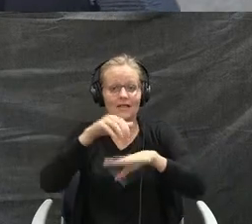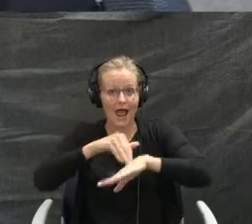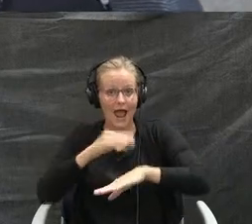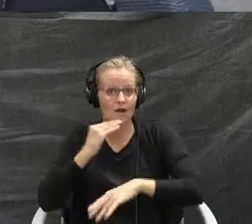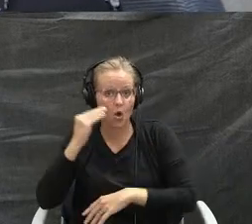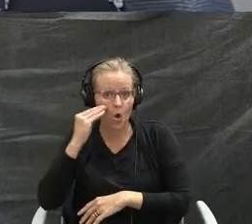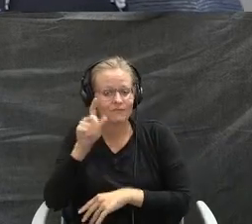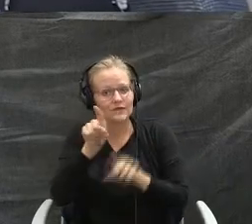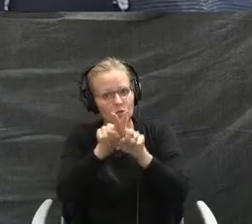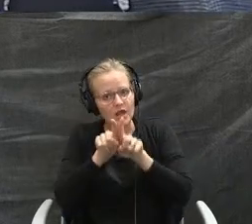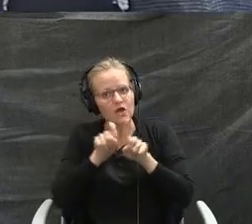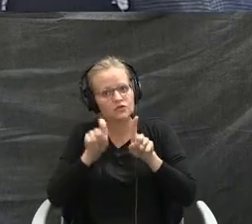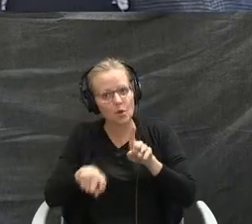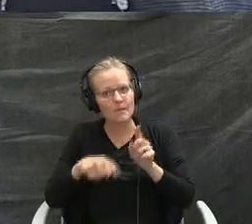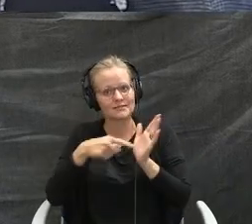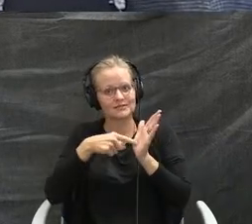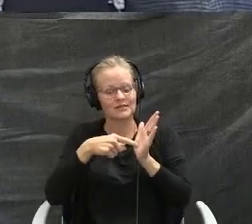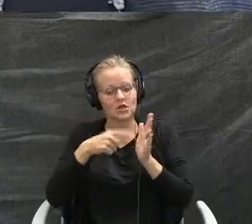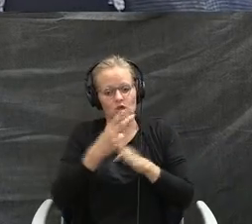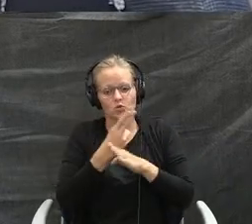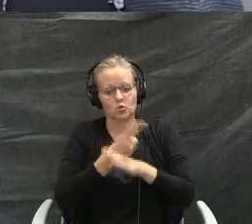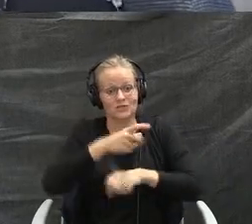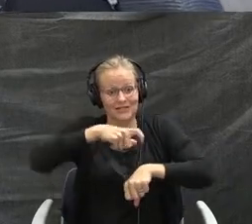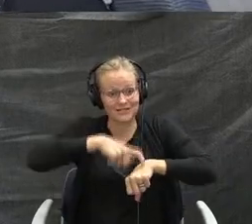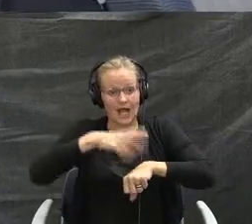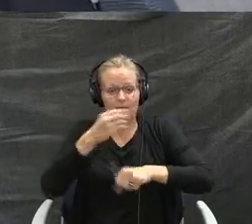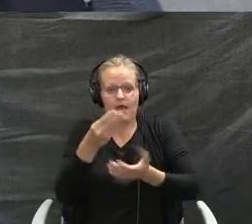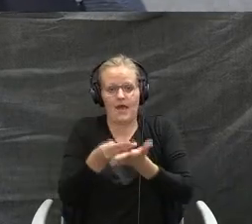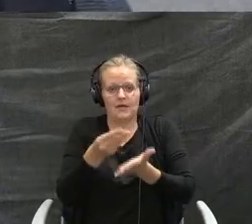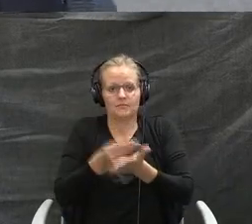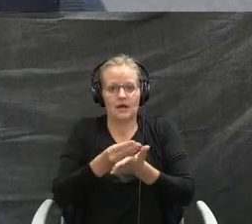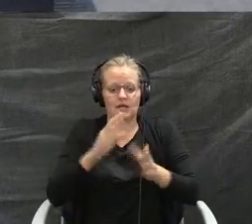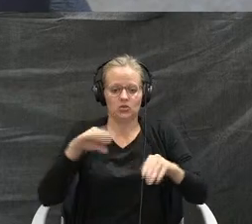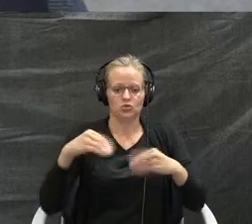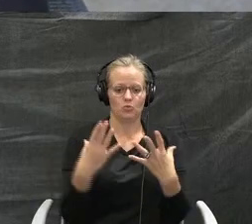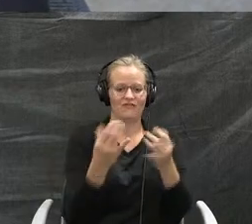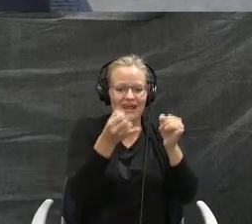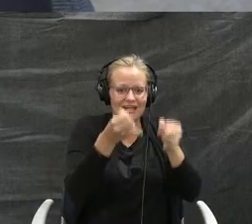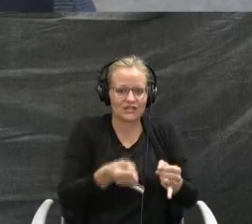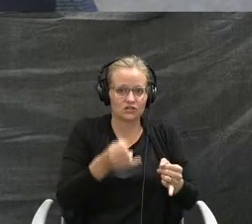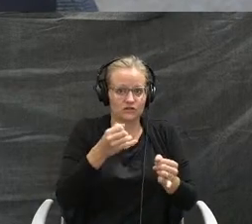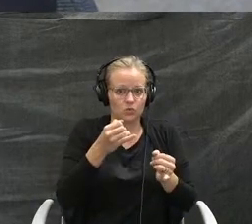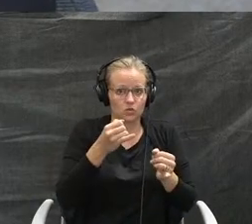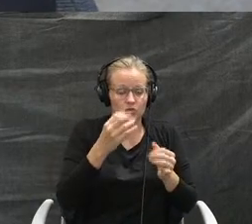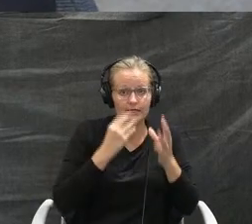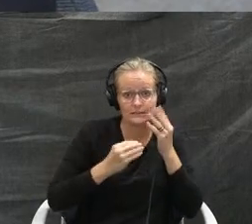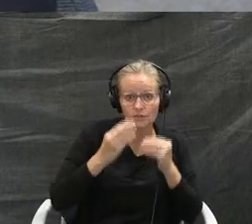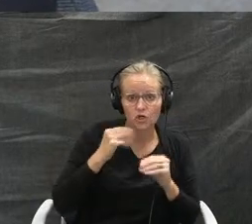create a similar hands on experience in an individual way. For example creating individual supply kits, learning centers,